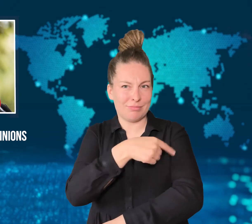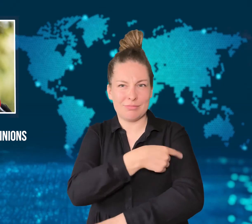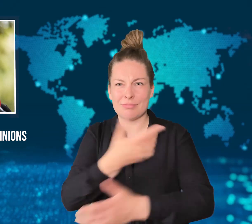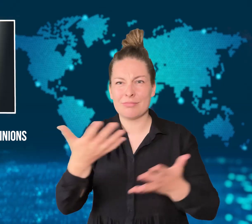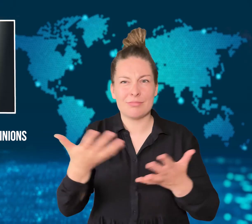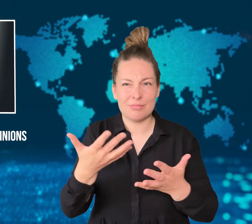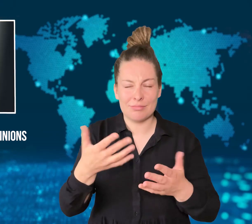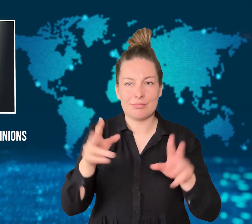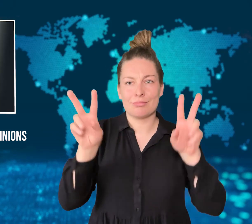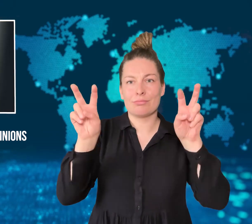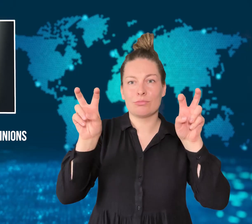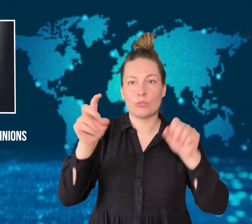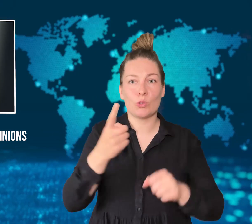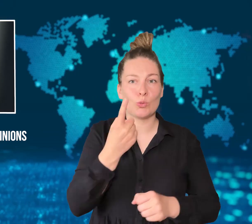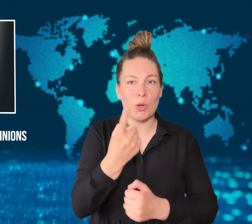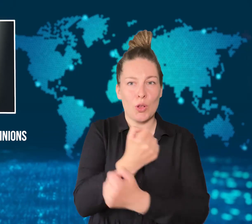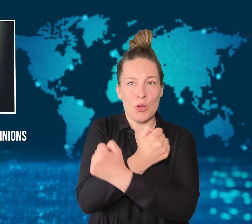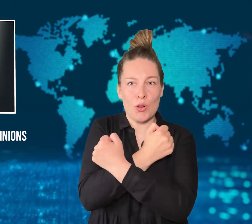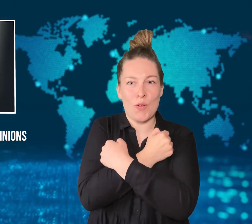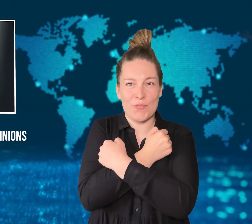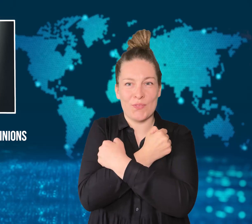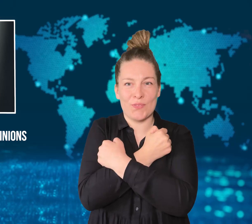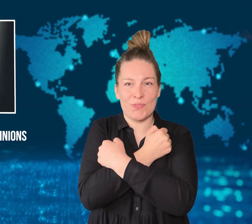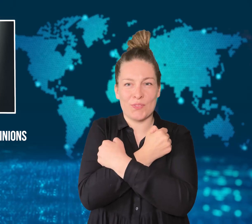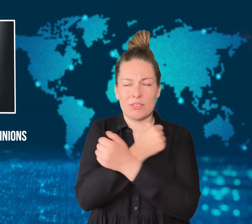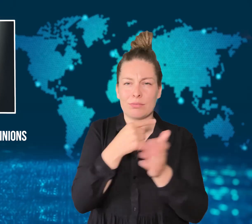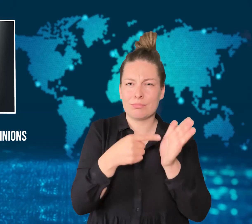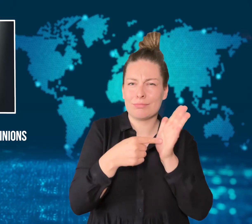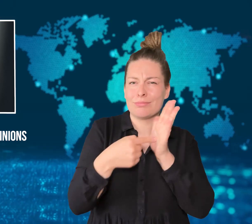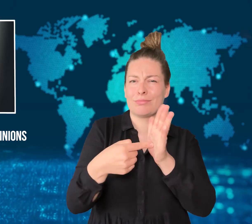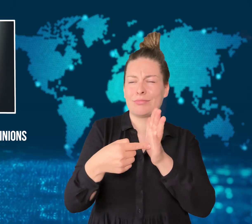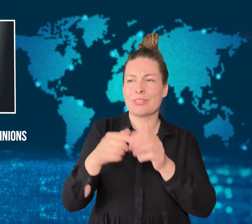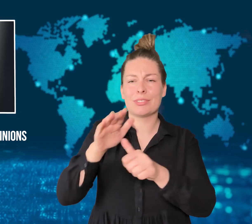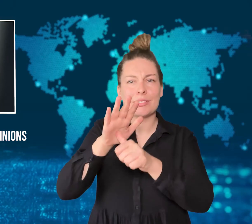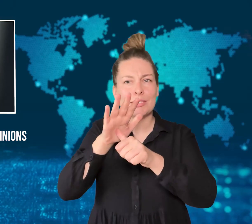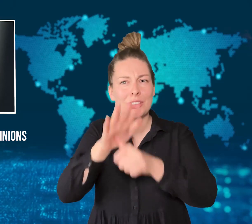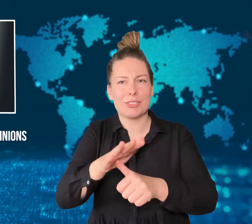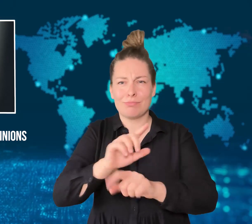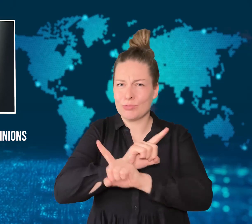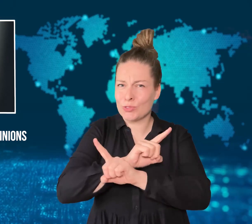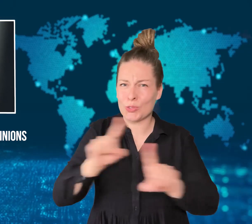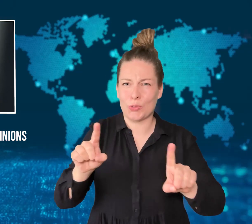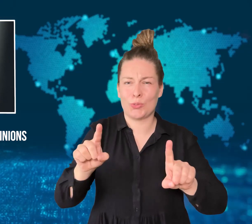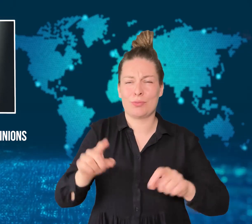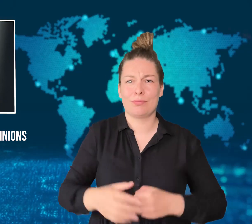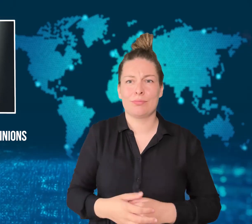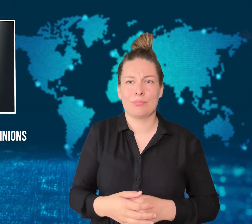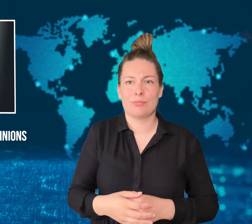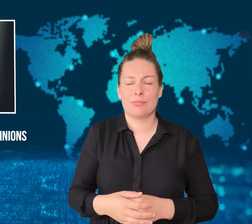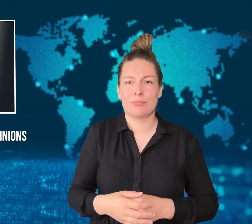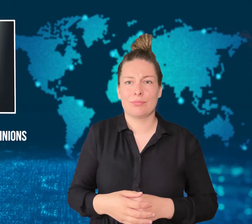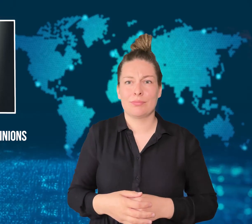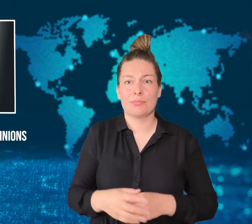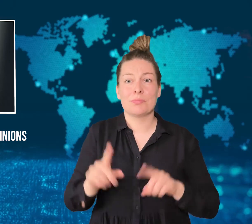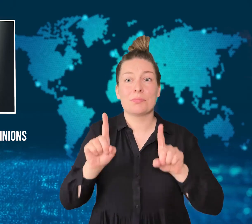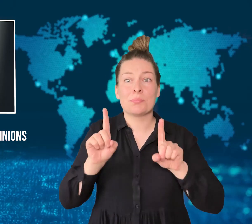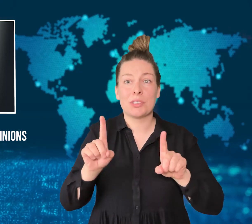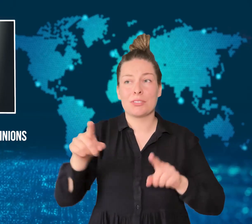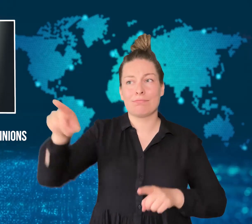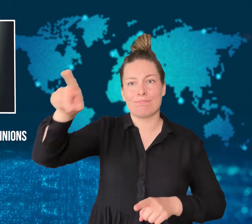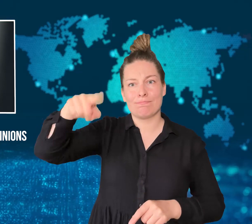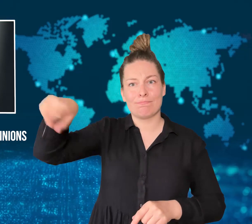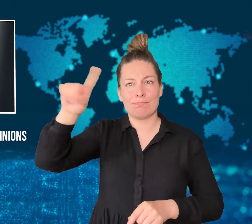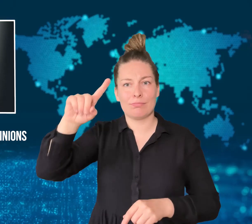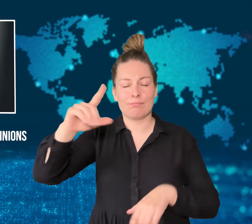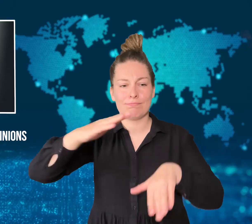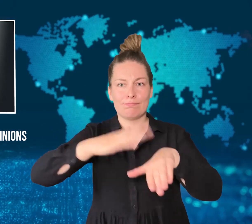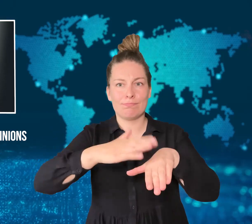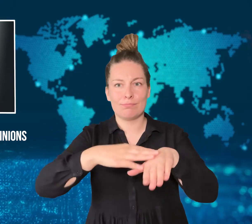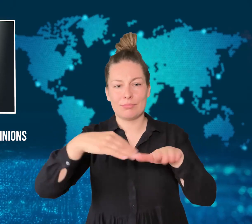"OneLove anti-discrimination armband."